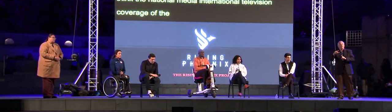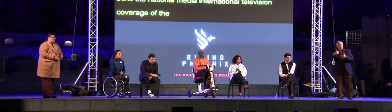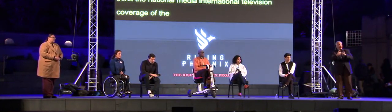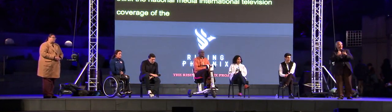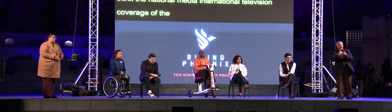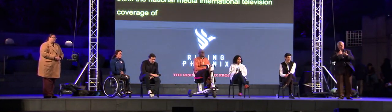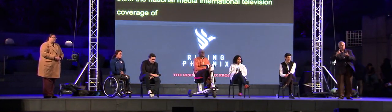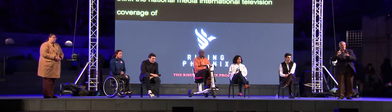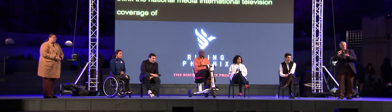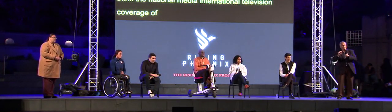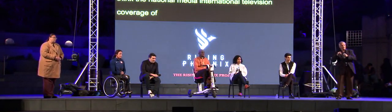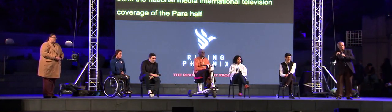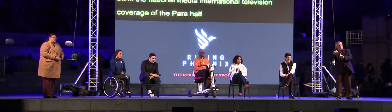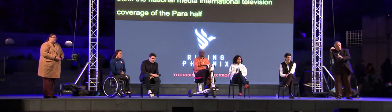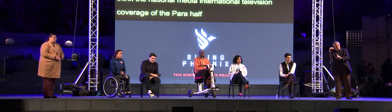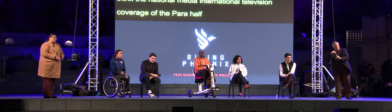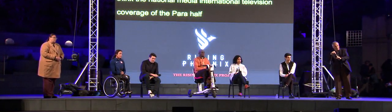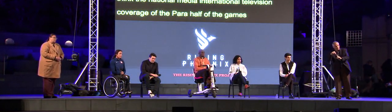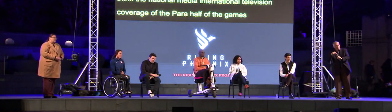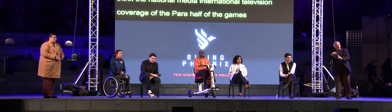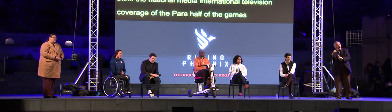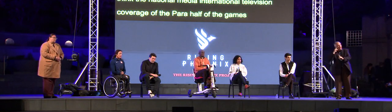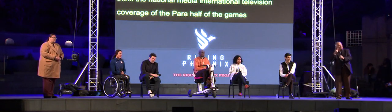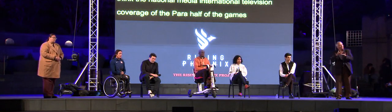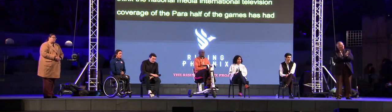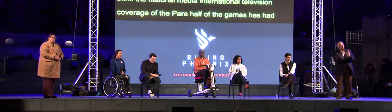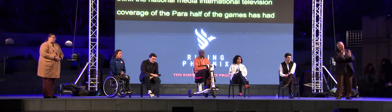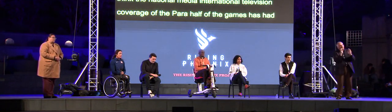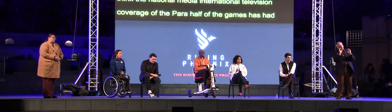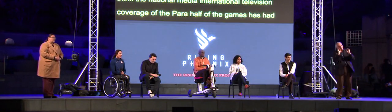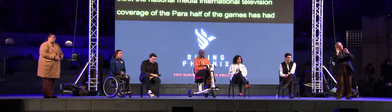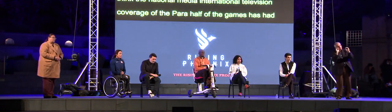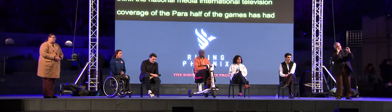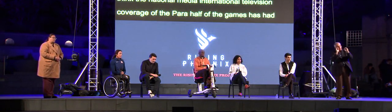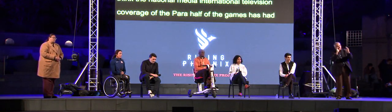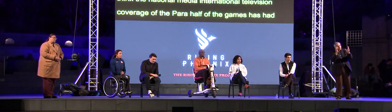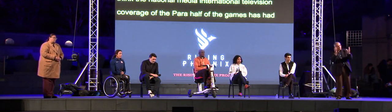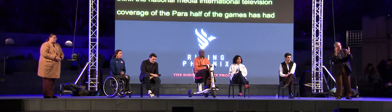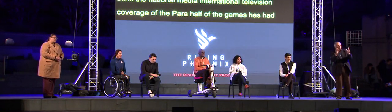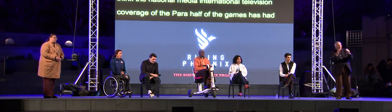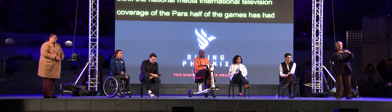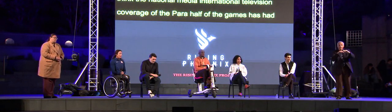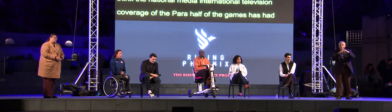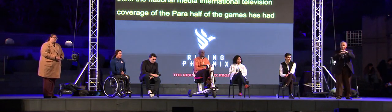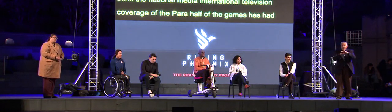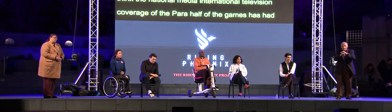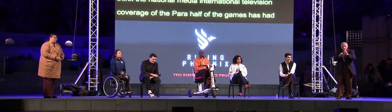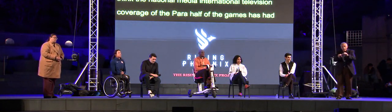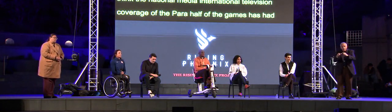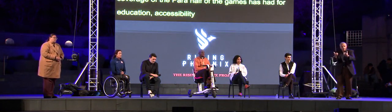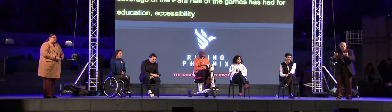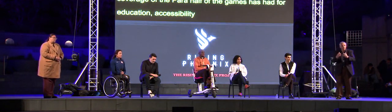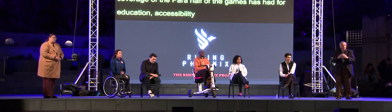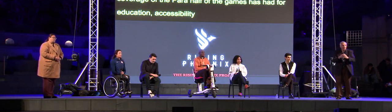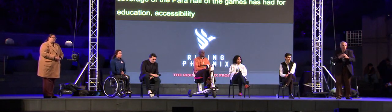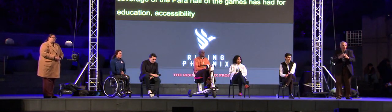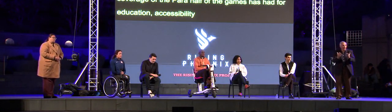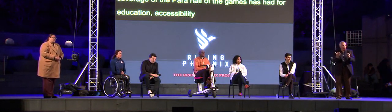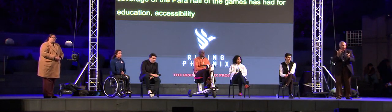has had for education, accessibility, enlightenment,